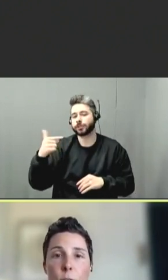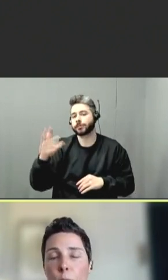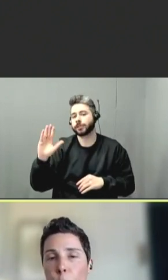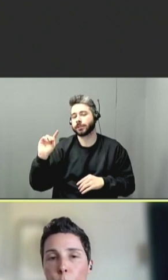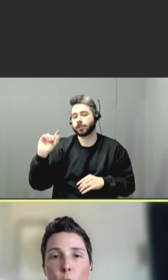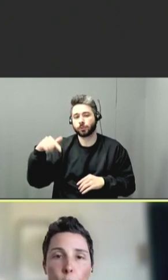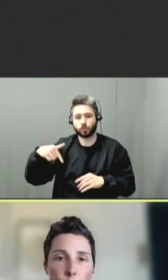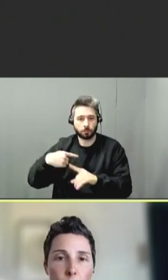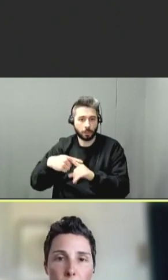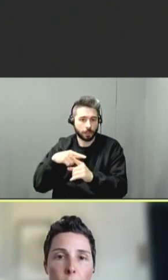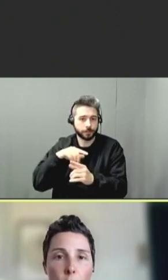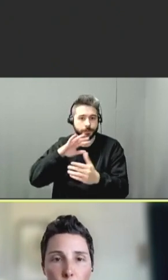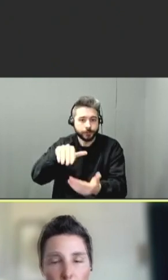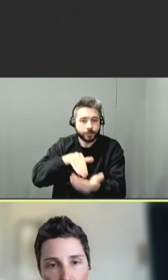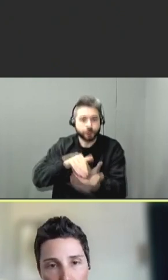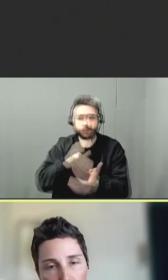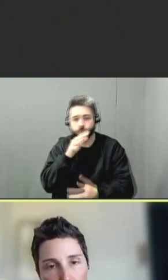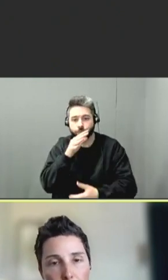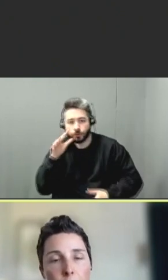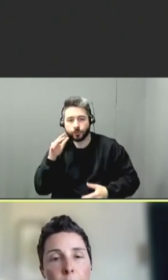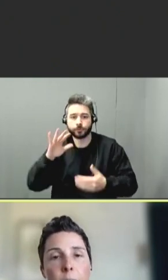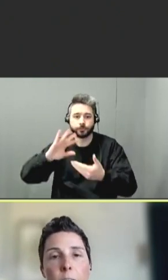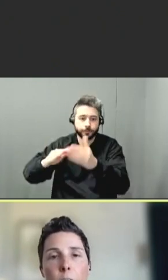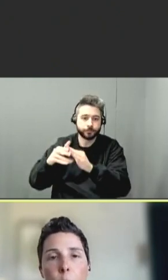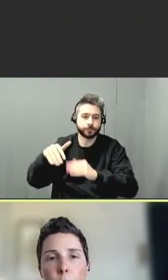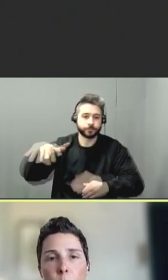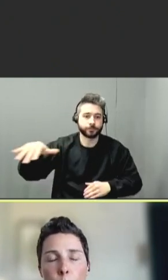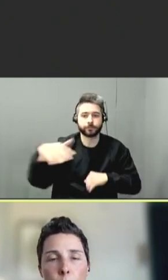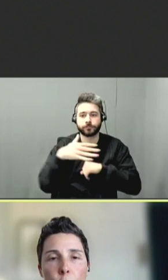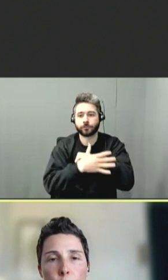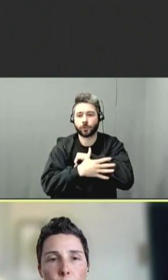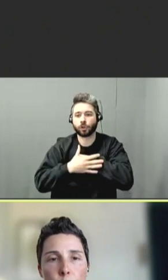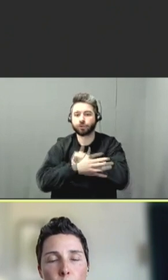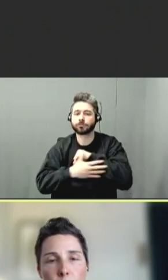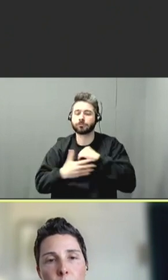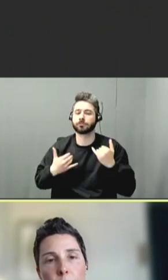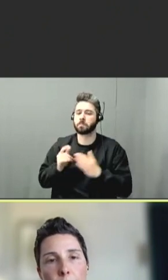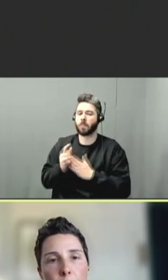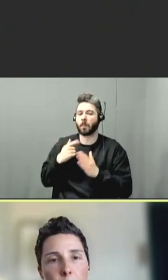rural, urban, all across the country. In a moment, I'll show you some questions that I